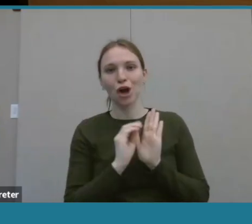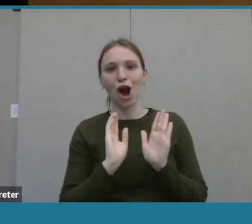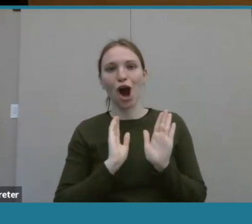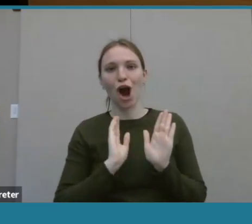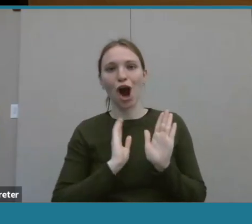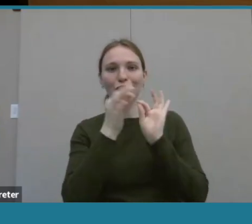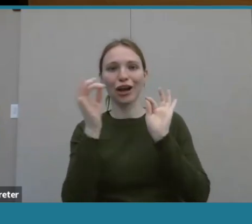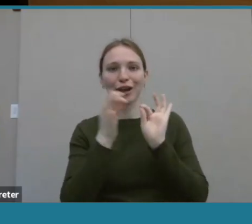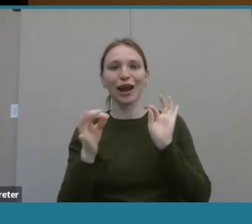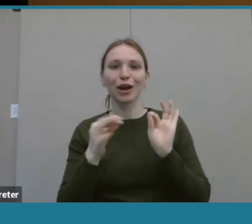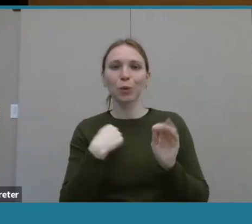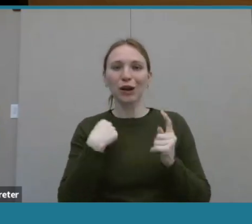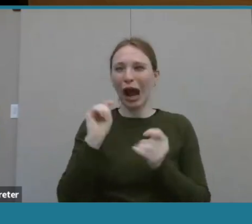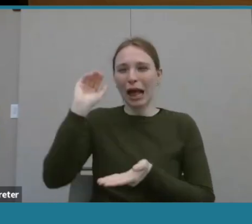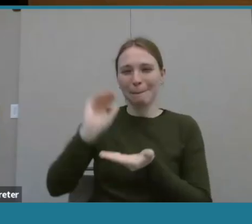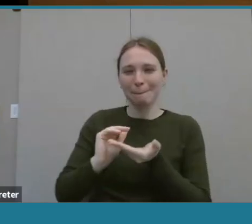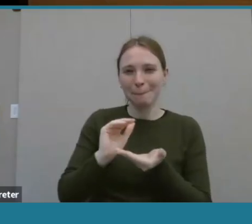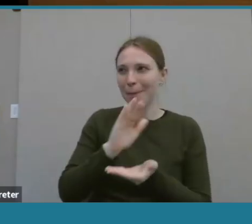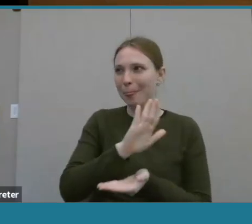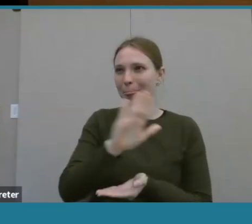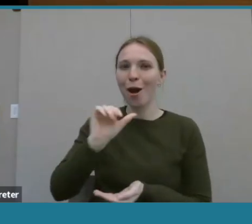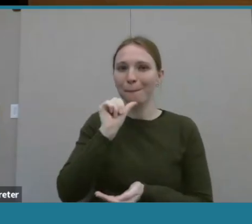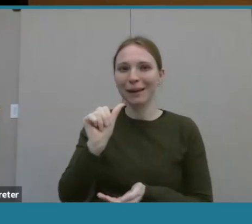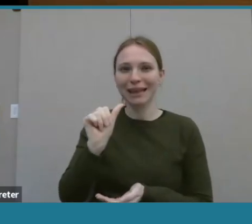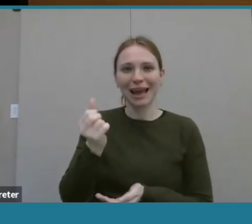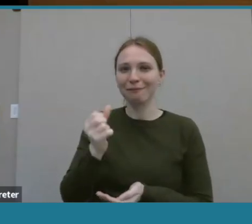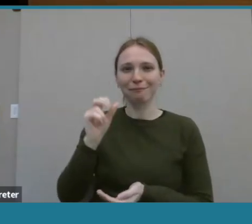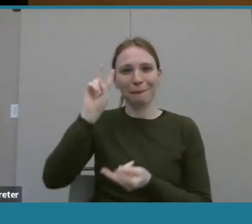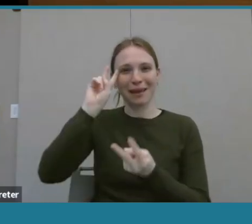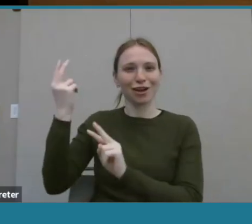And so then you can see that final design has the real fish outside pulled out, and